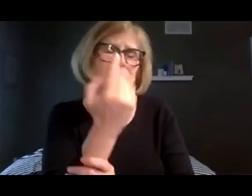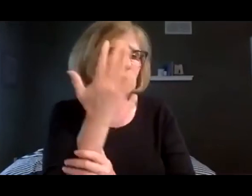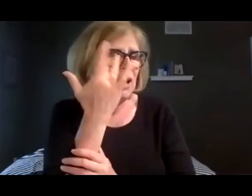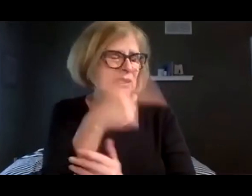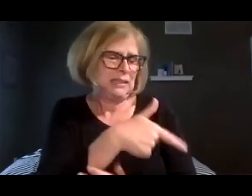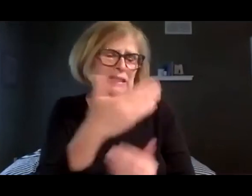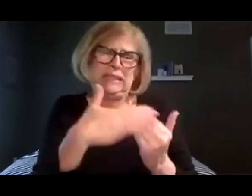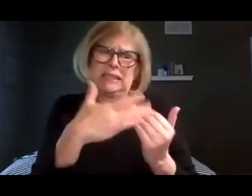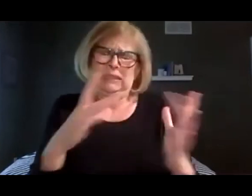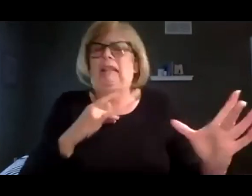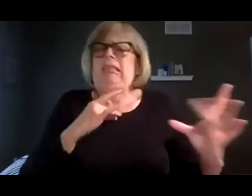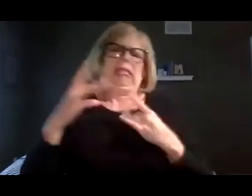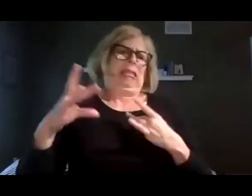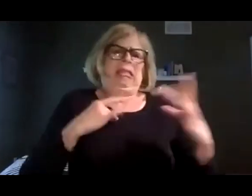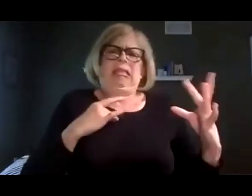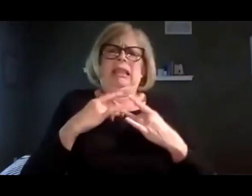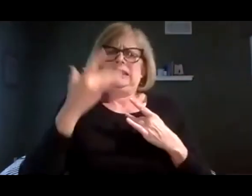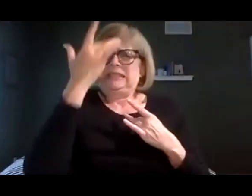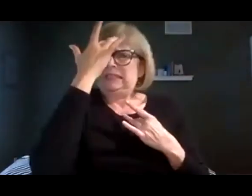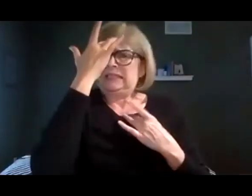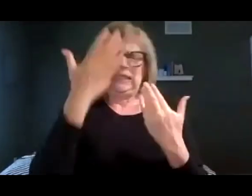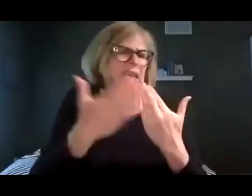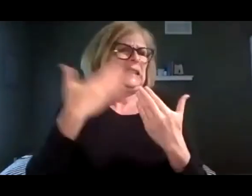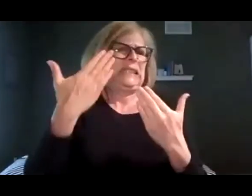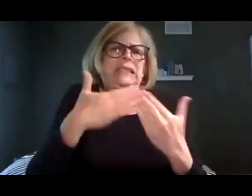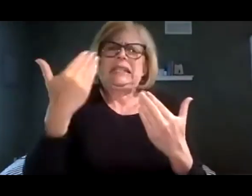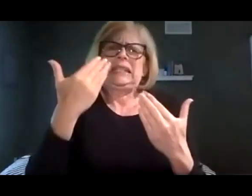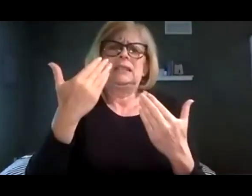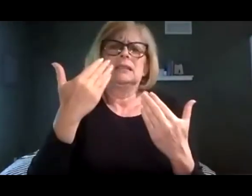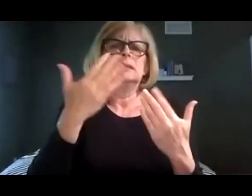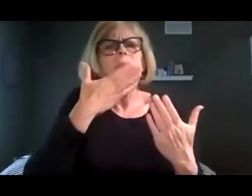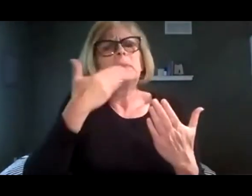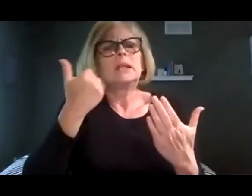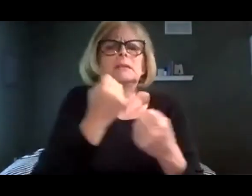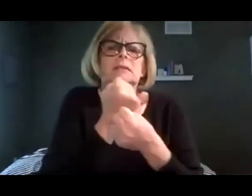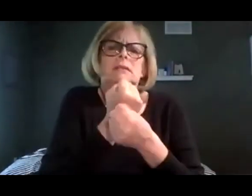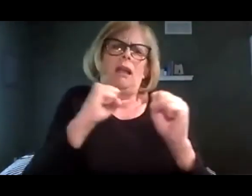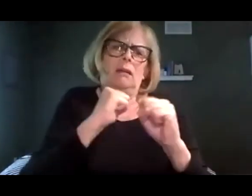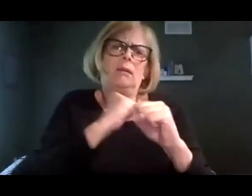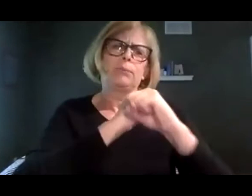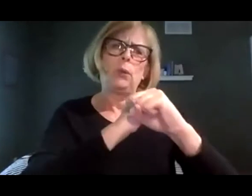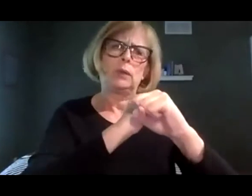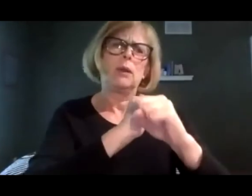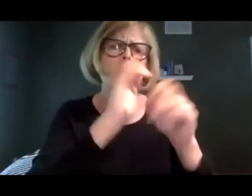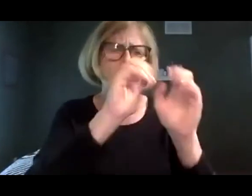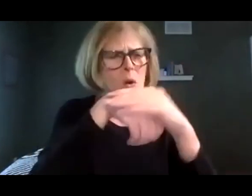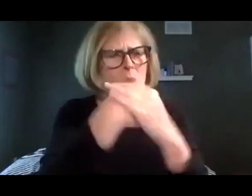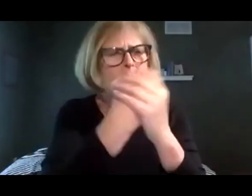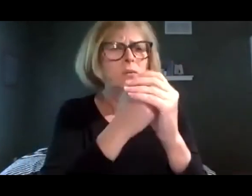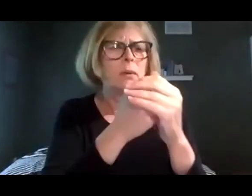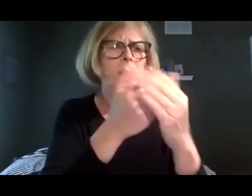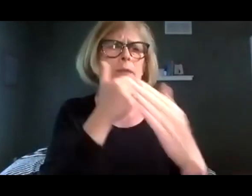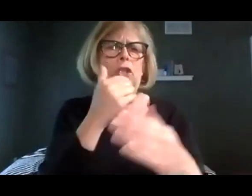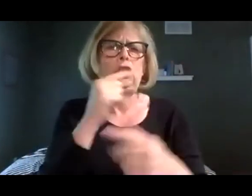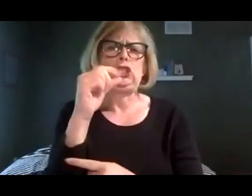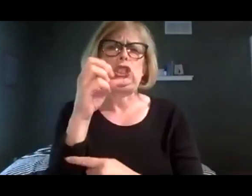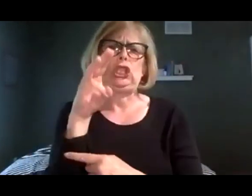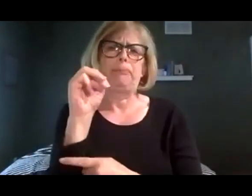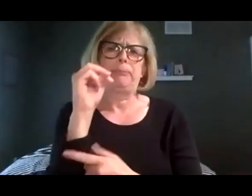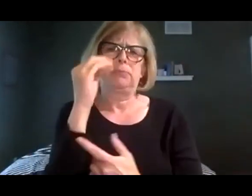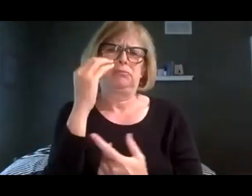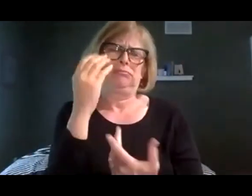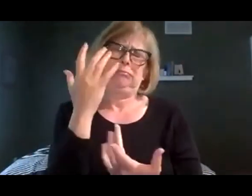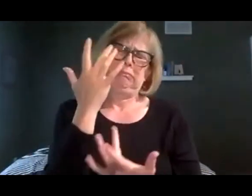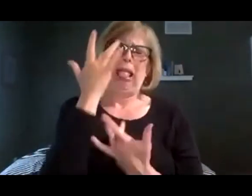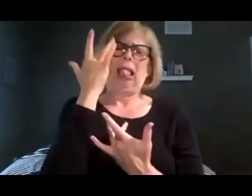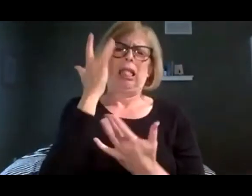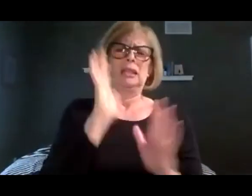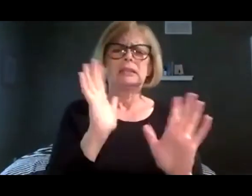I can catch a cold a lot easier than most, and need protection from germs that are gross.